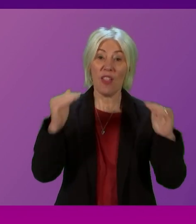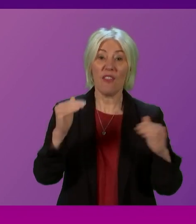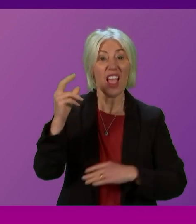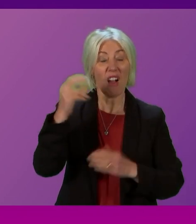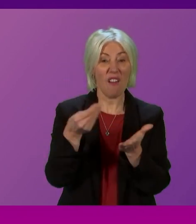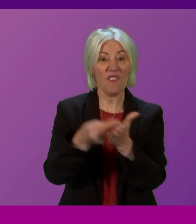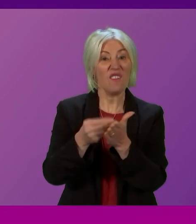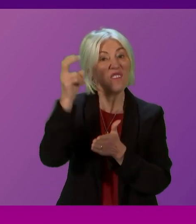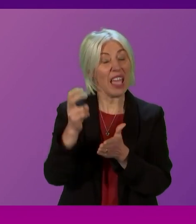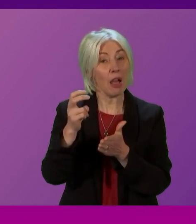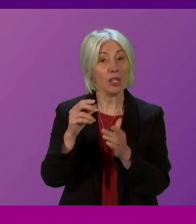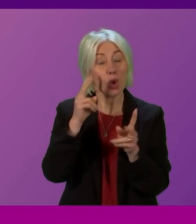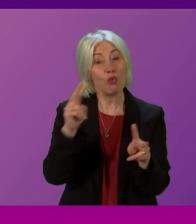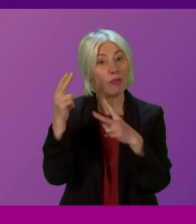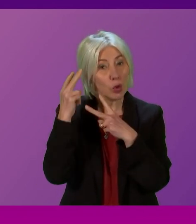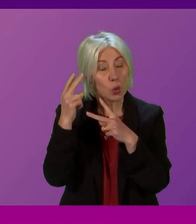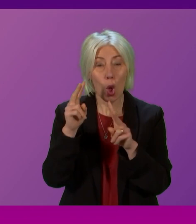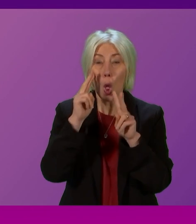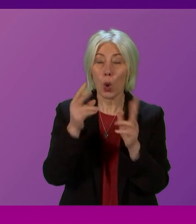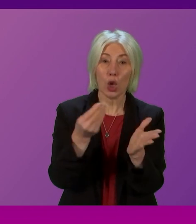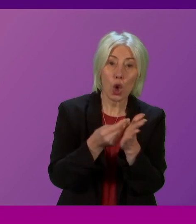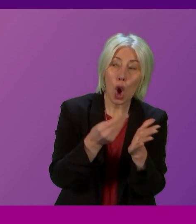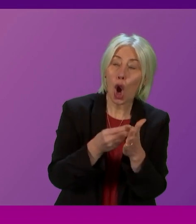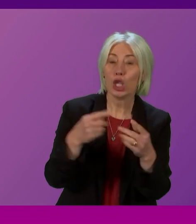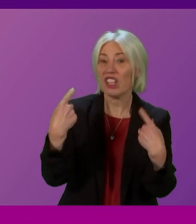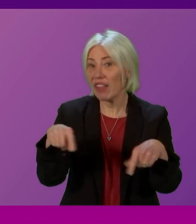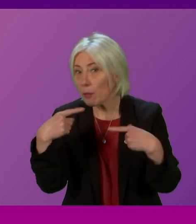That review is considering the cost and availability of services and the range of discounts and